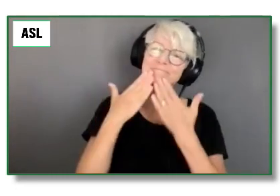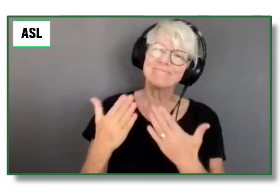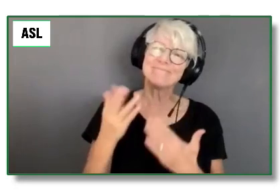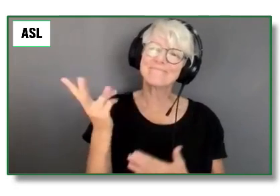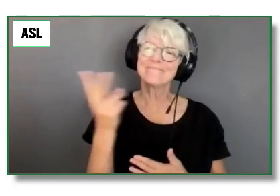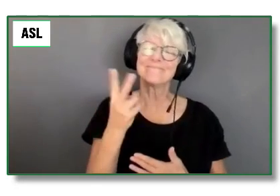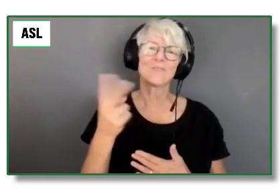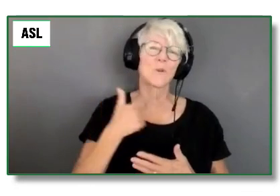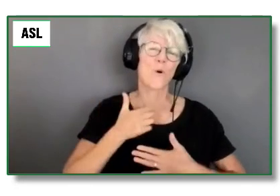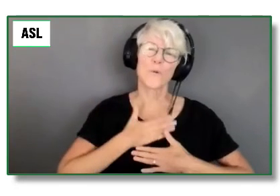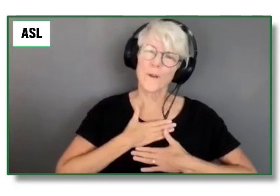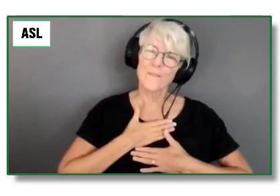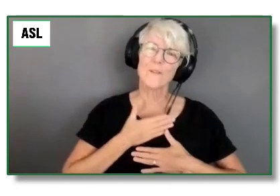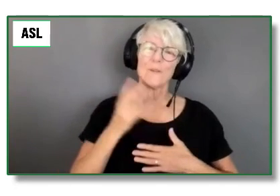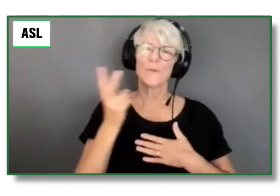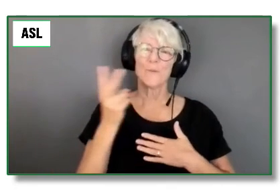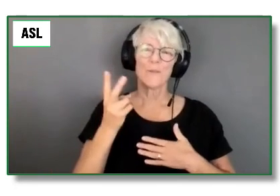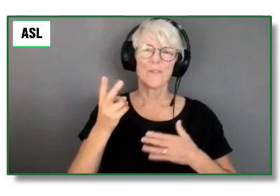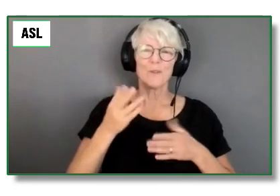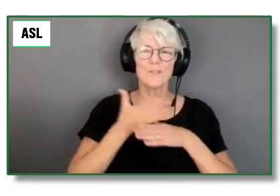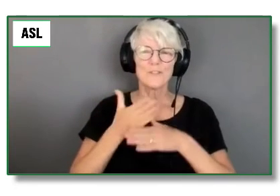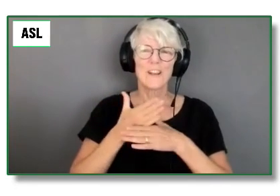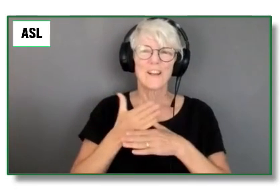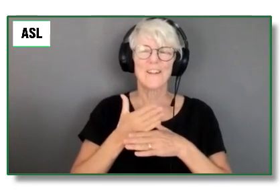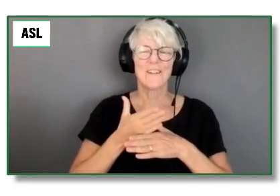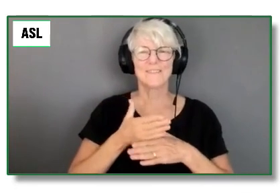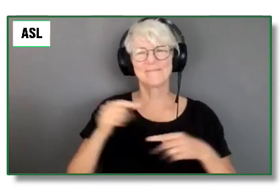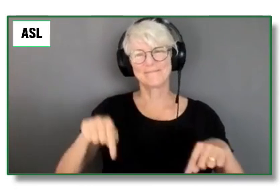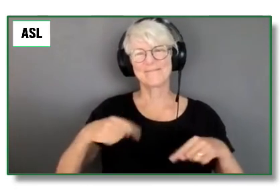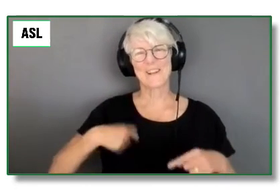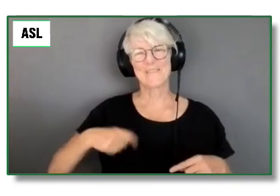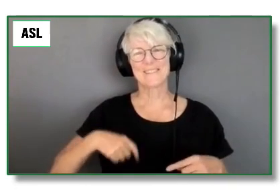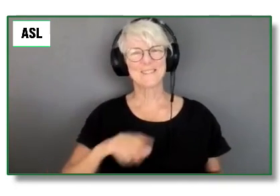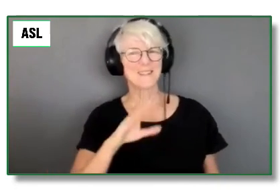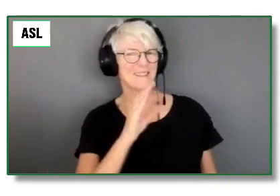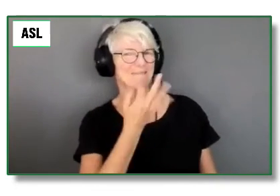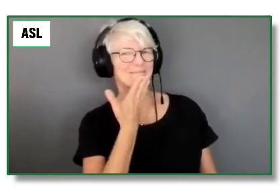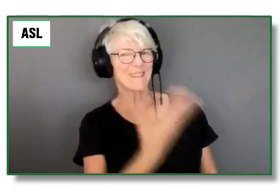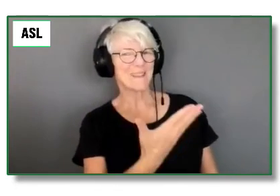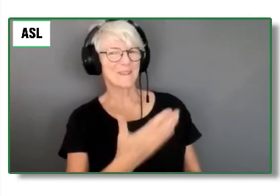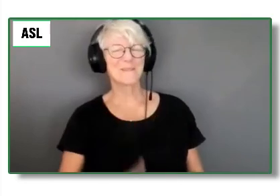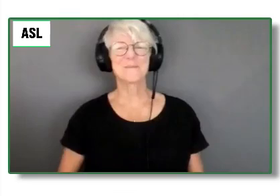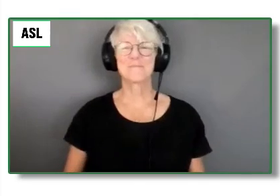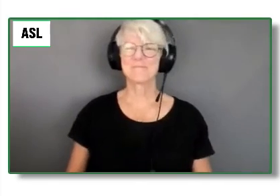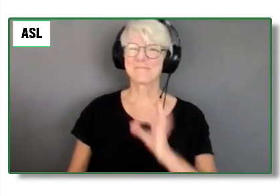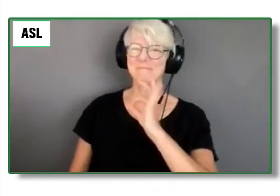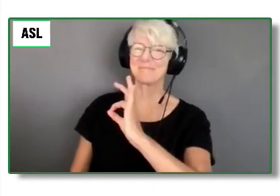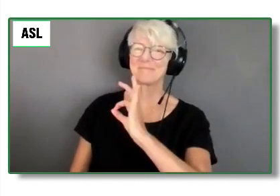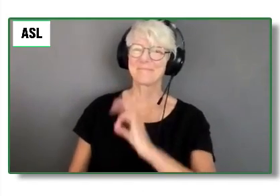speak uh speak at our conference. Thanks for the invite. Thank you. Thank you very much.